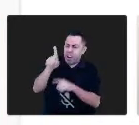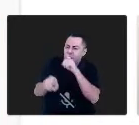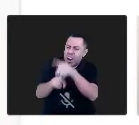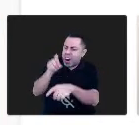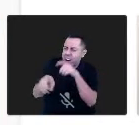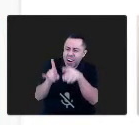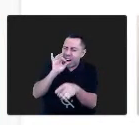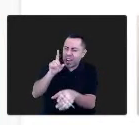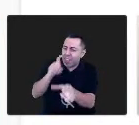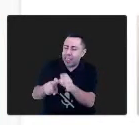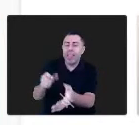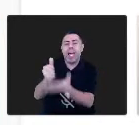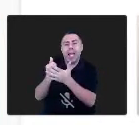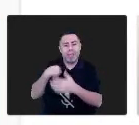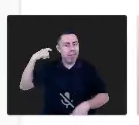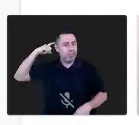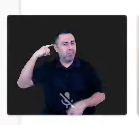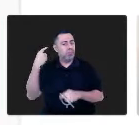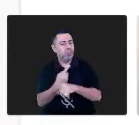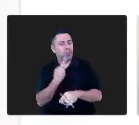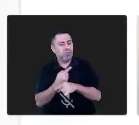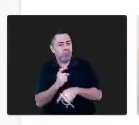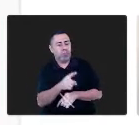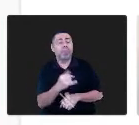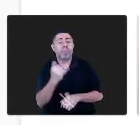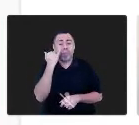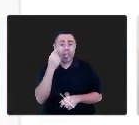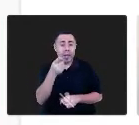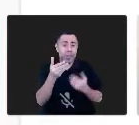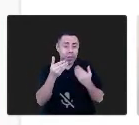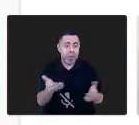15 minute calls can get you very far right and one thing i recommend when you're doing these calls i